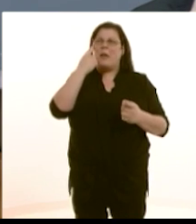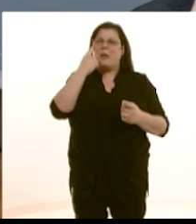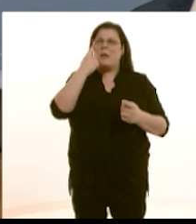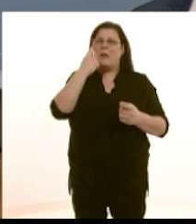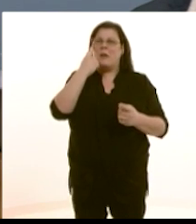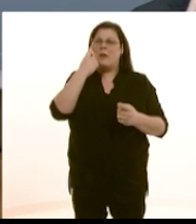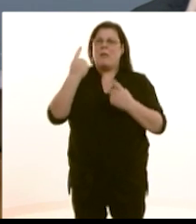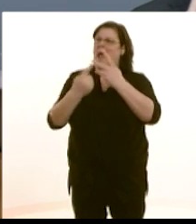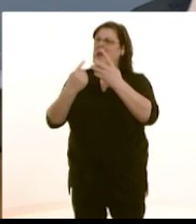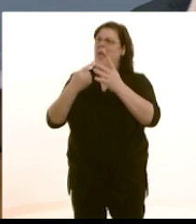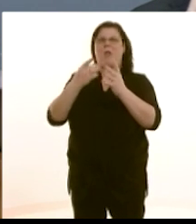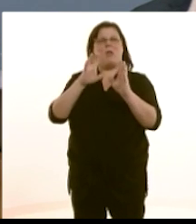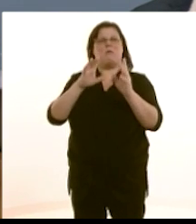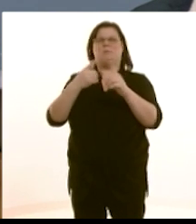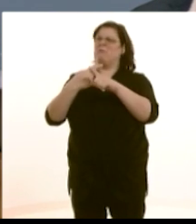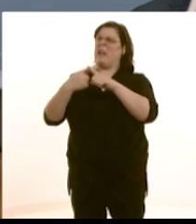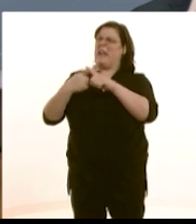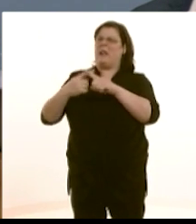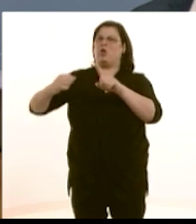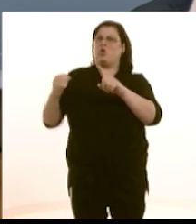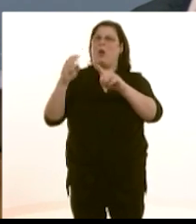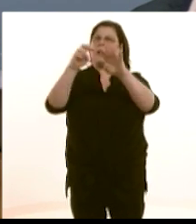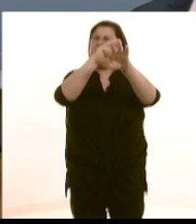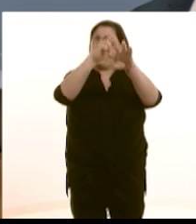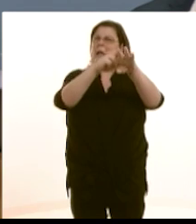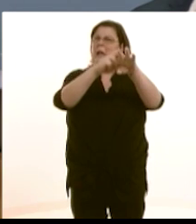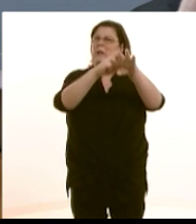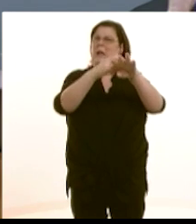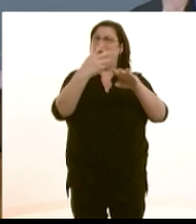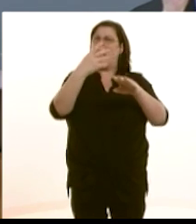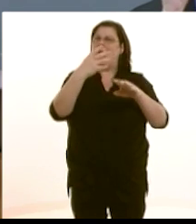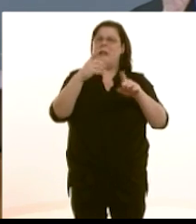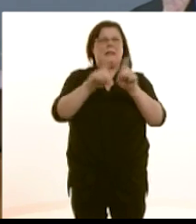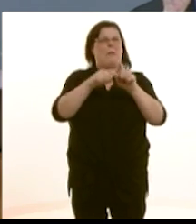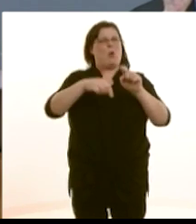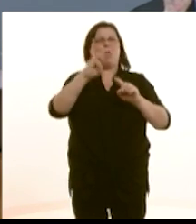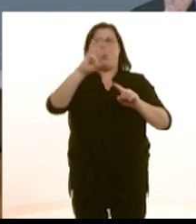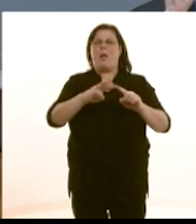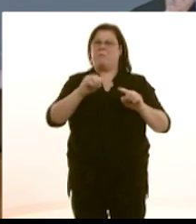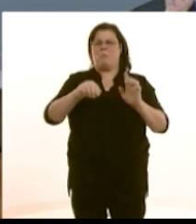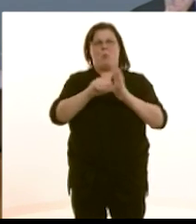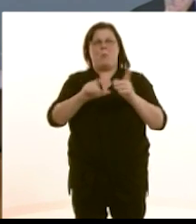Kingdom that is understaffed in every A&E unit, as the report identifies today. In the